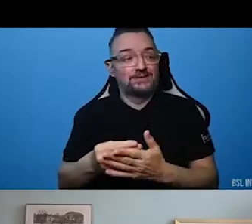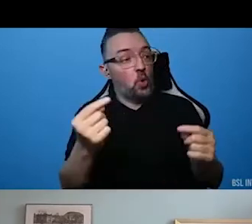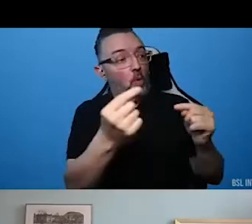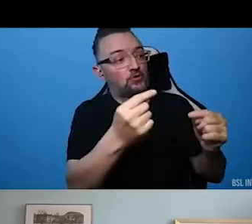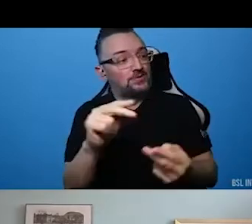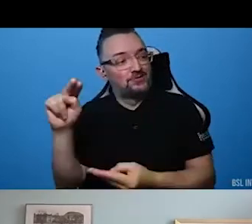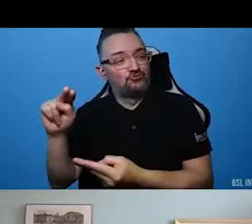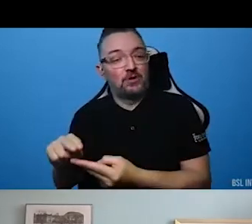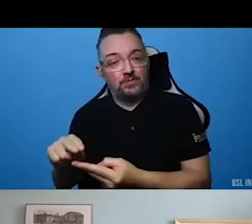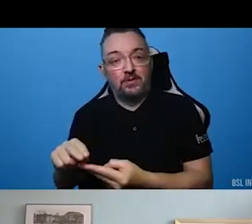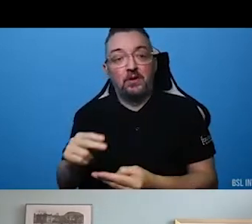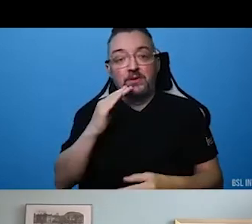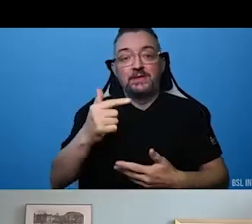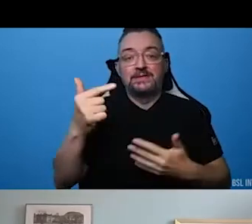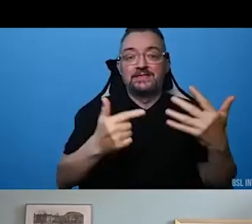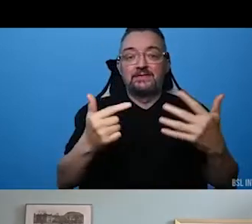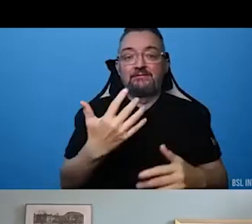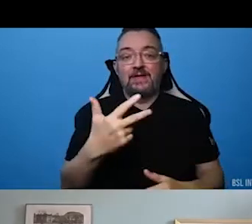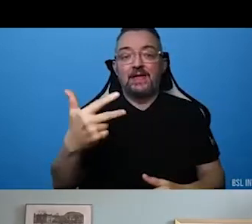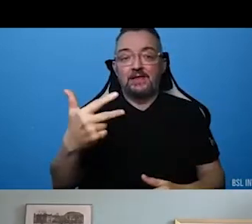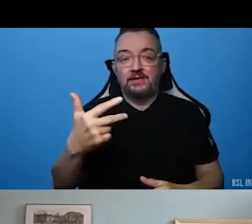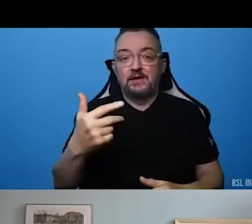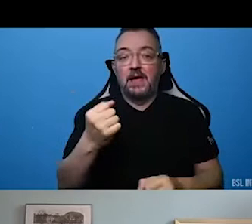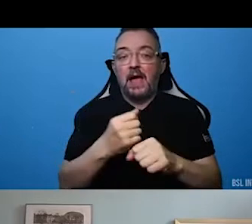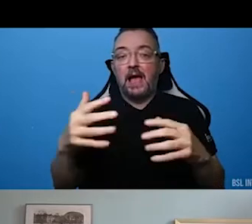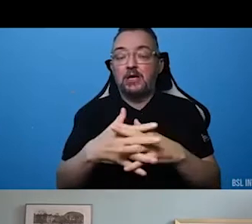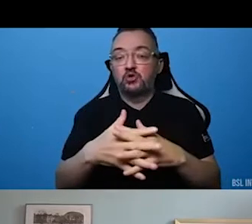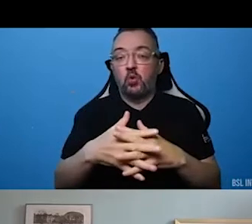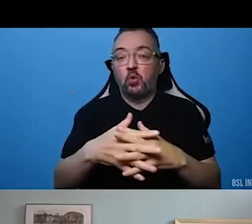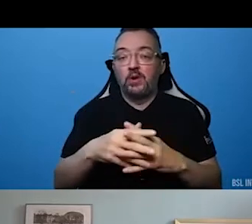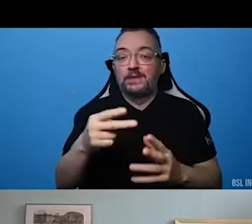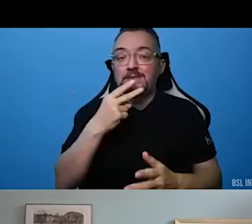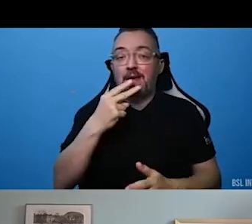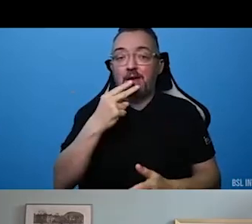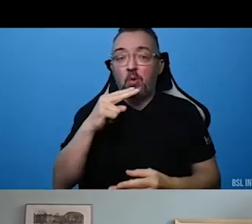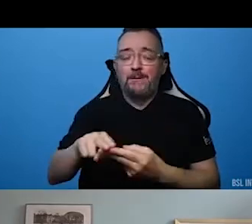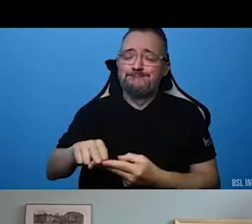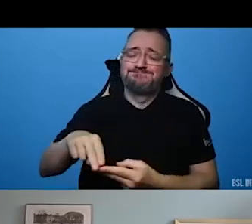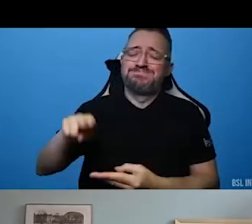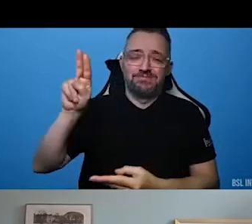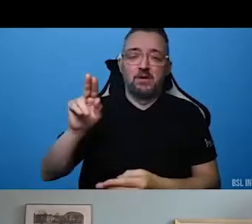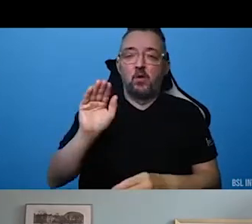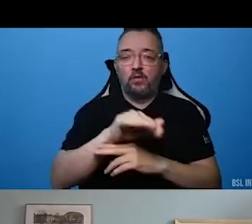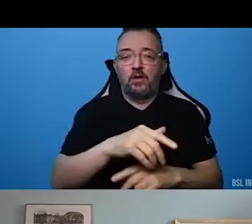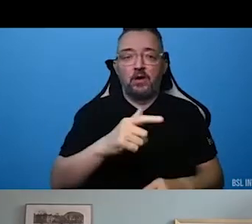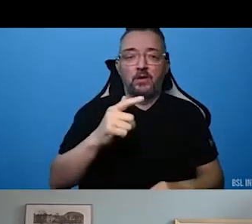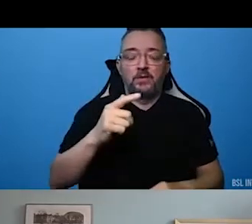and by 1758 Glasgow tobacco imports exceeded the ports of London, Liverpool, Bristol and